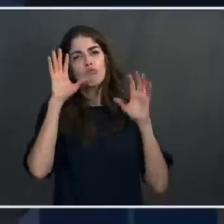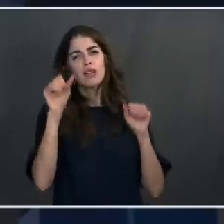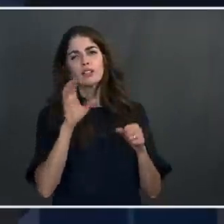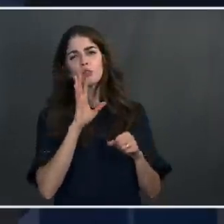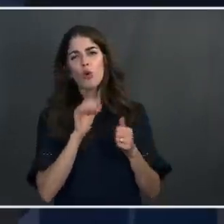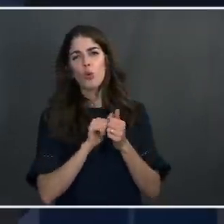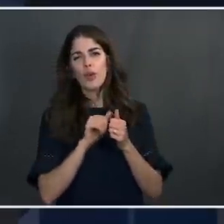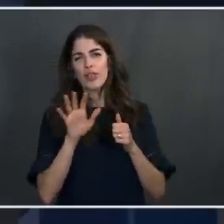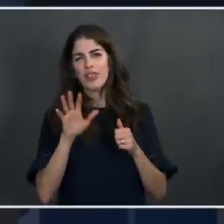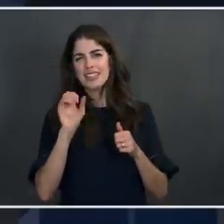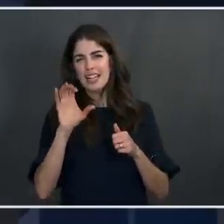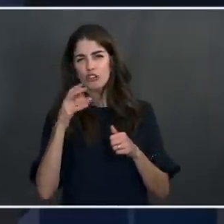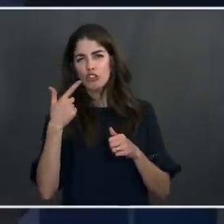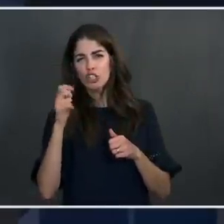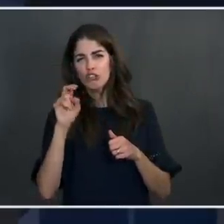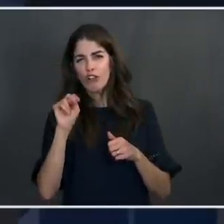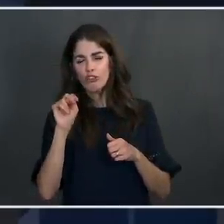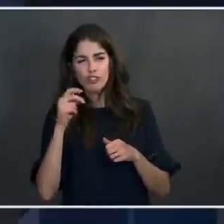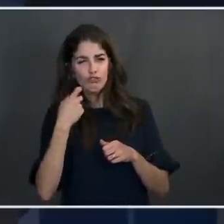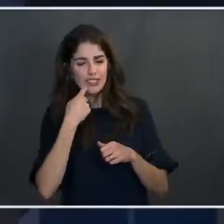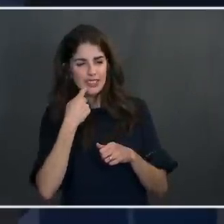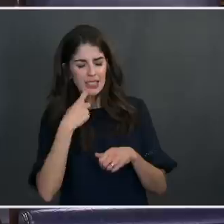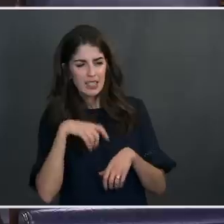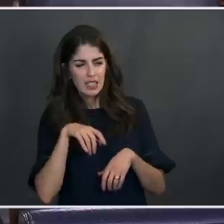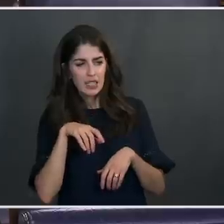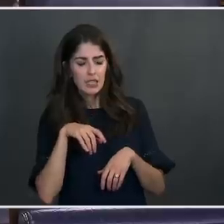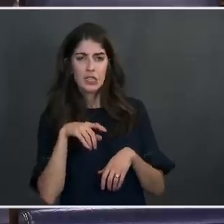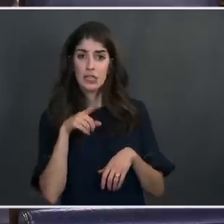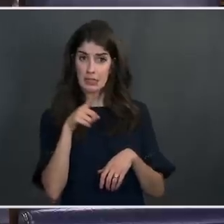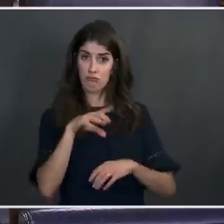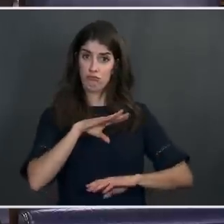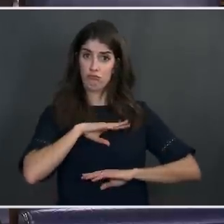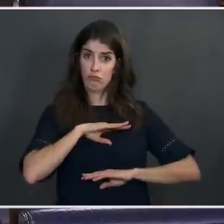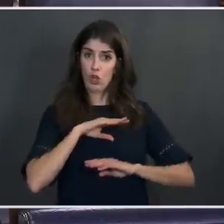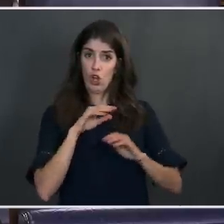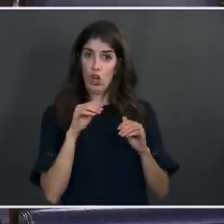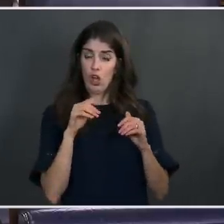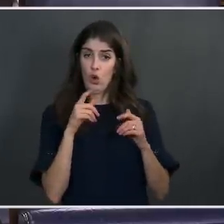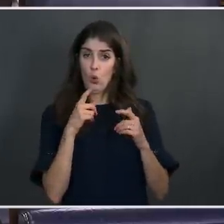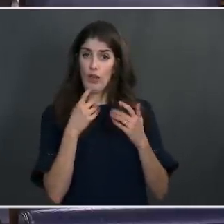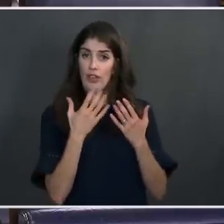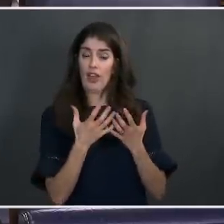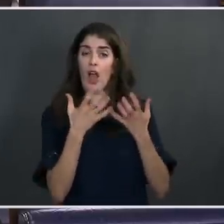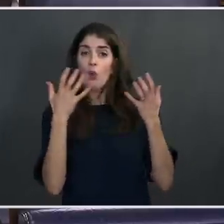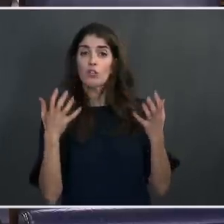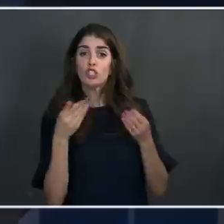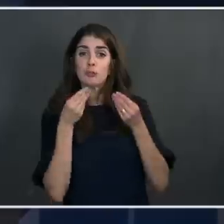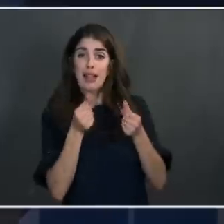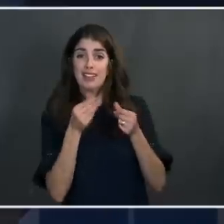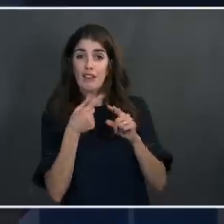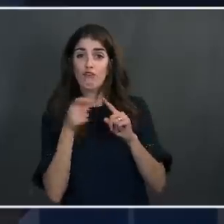Is the president satisfied with the level of defense spending by NATO allies? Ms. Psaki: Well, we did --